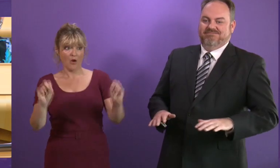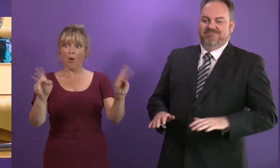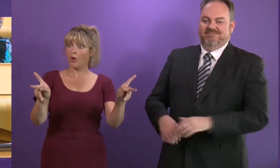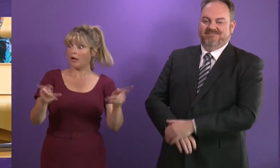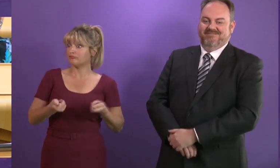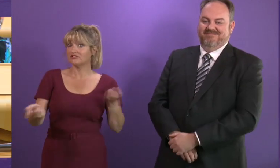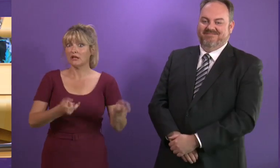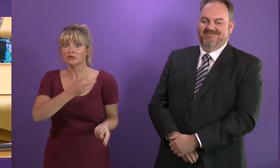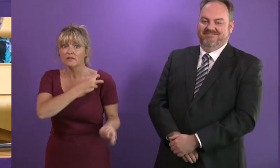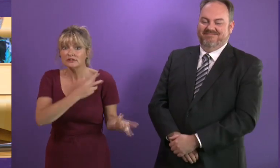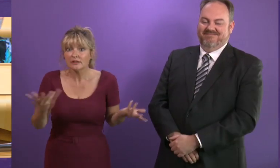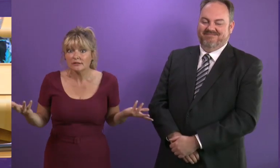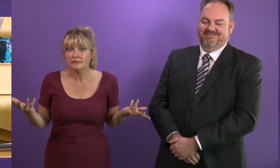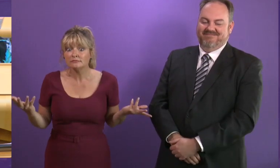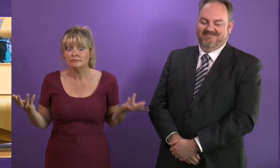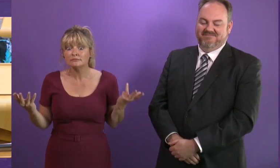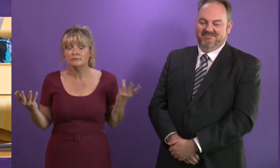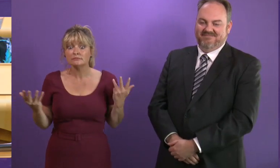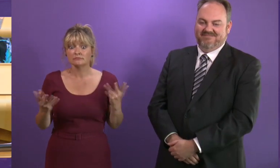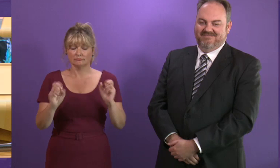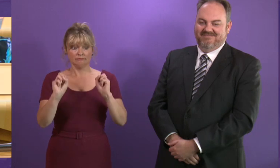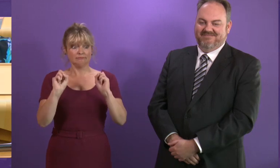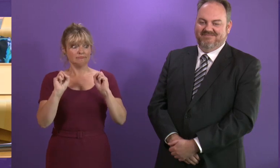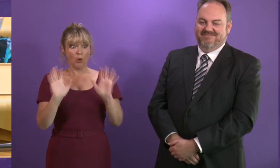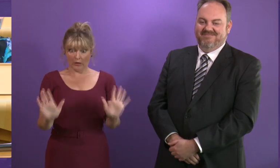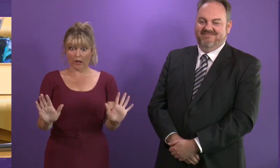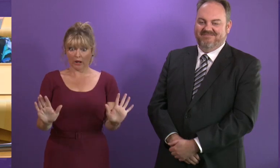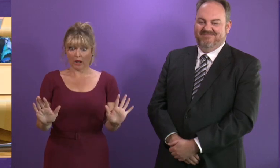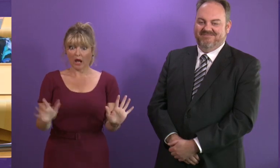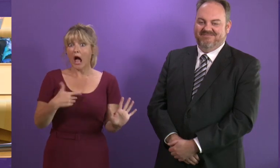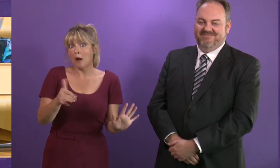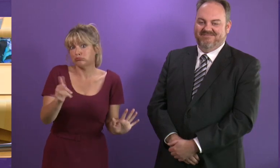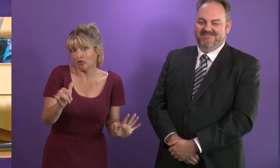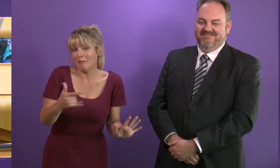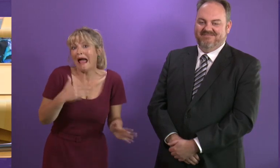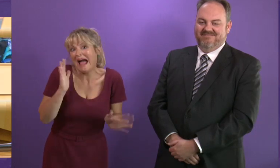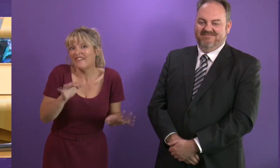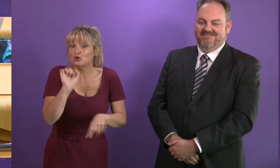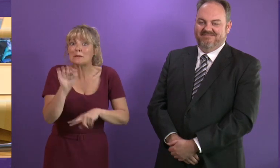Okay, Presiding Officer, I probably have to admit that this is not the final thing from